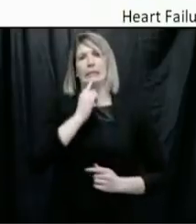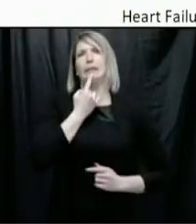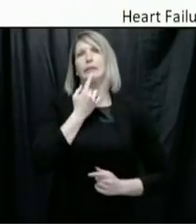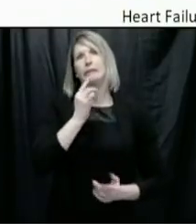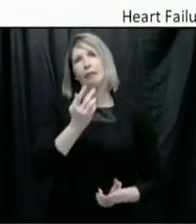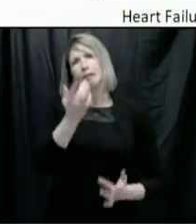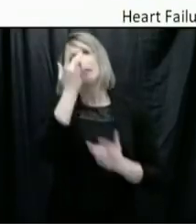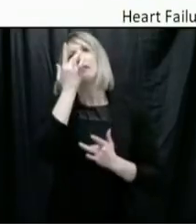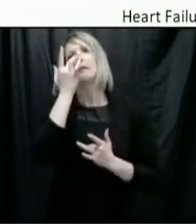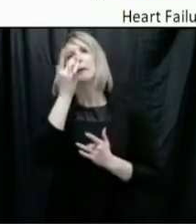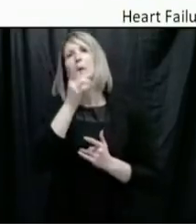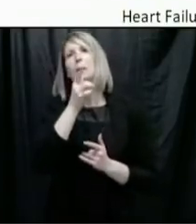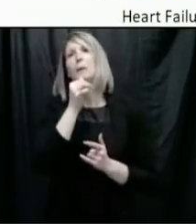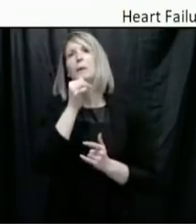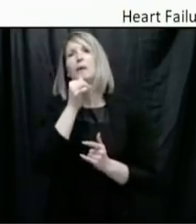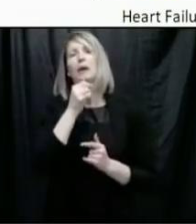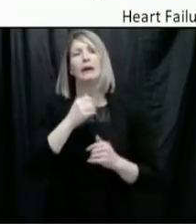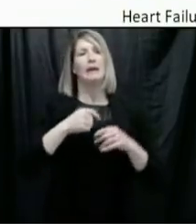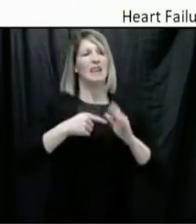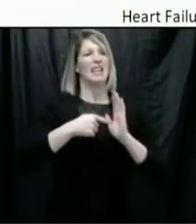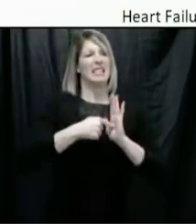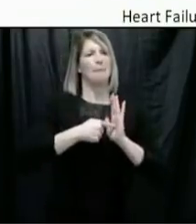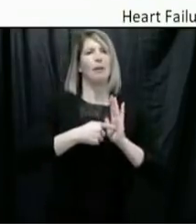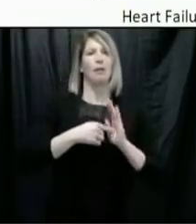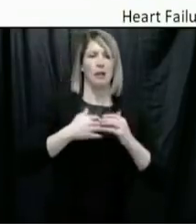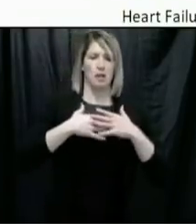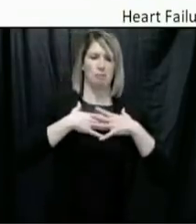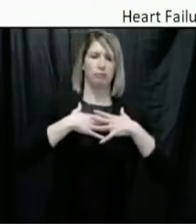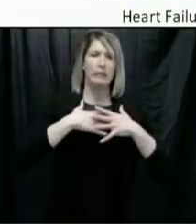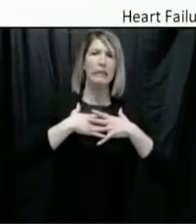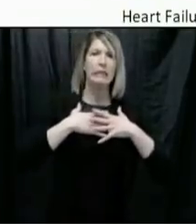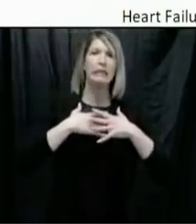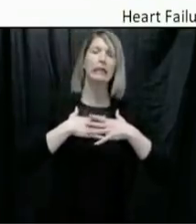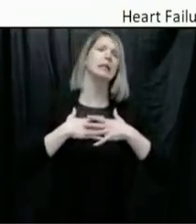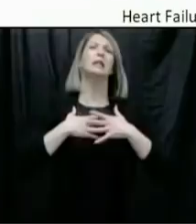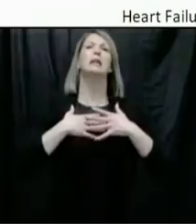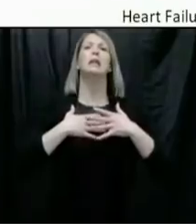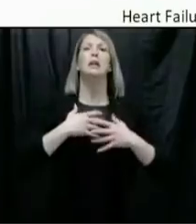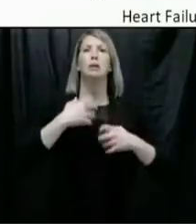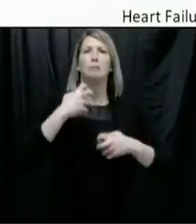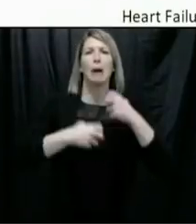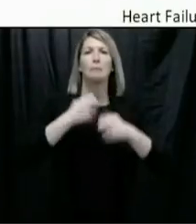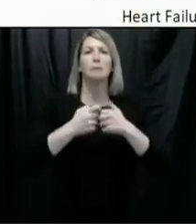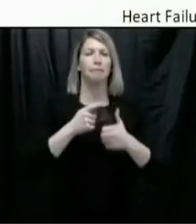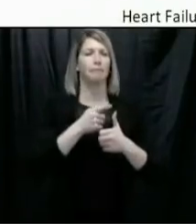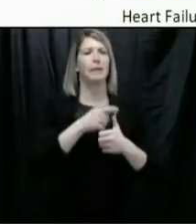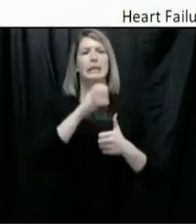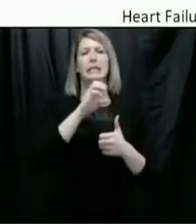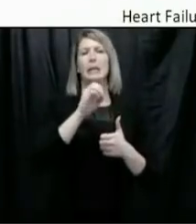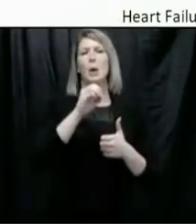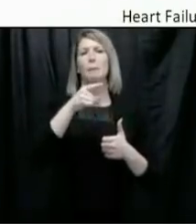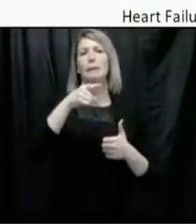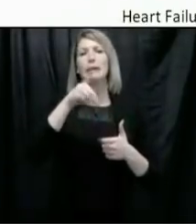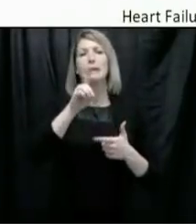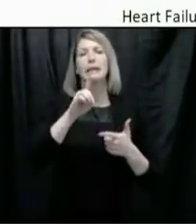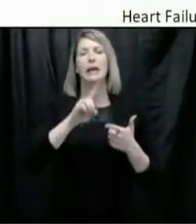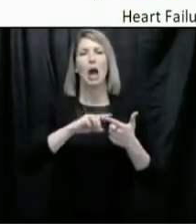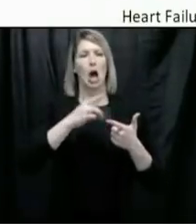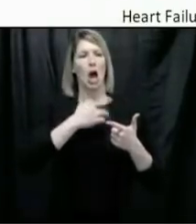HOSPITAL IS YOUR BREATHLESS. IF YOU HAVE AN UNDERLYING RESPIRATORY DISEASE THAT YOU ARE SHORT OF BREATH WHETHER IT'S